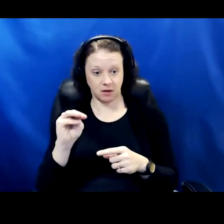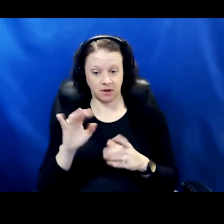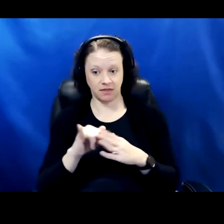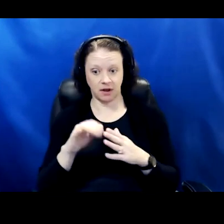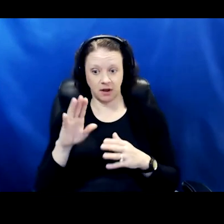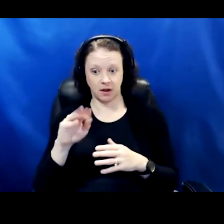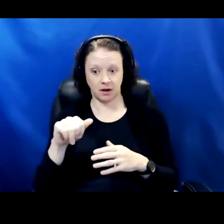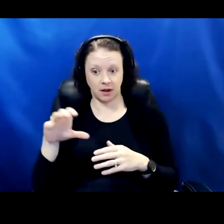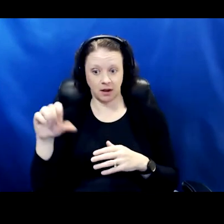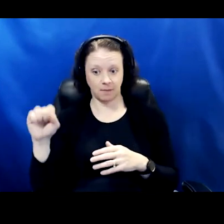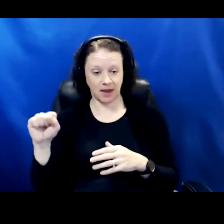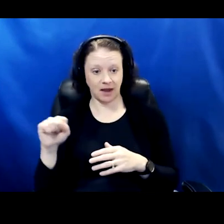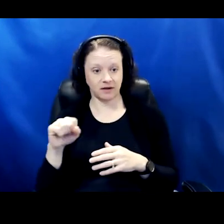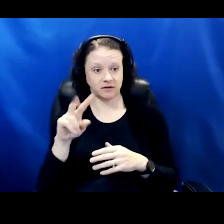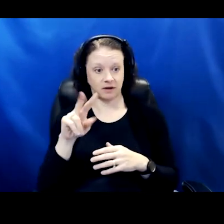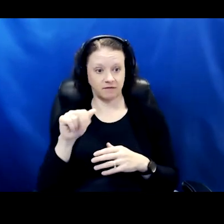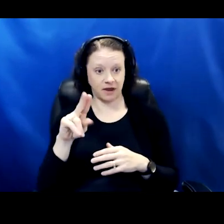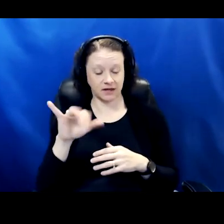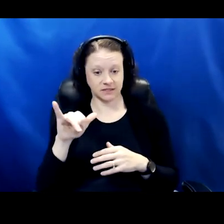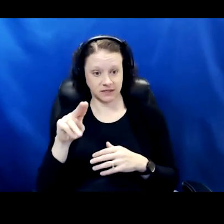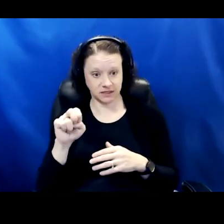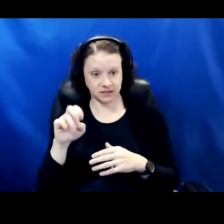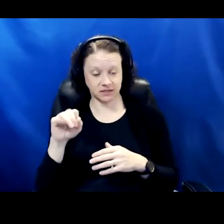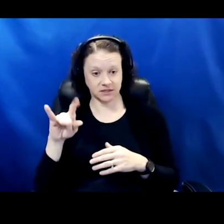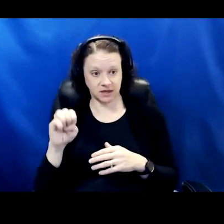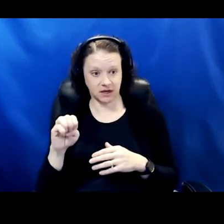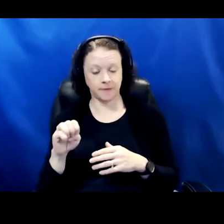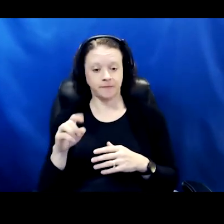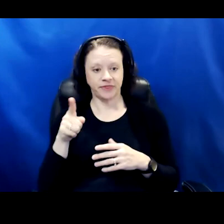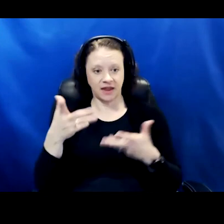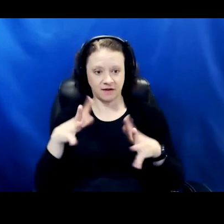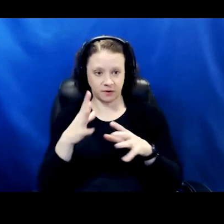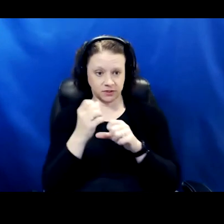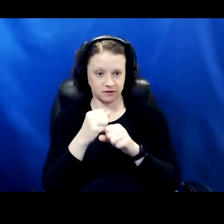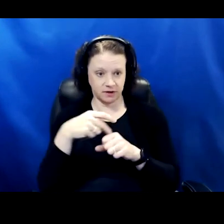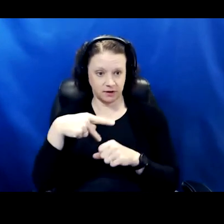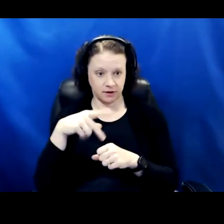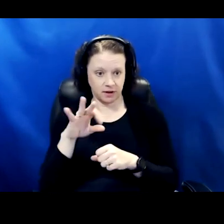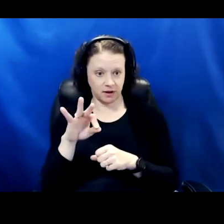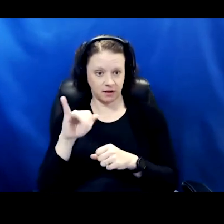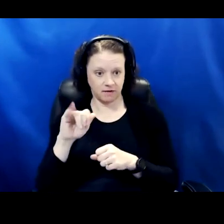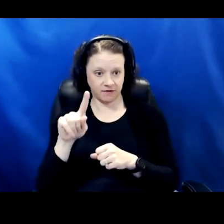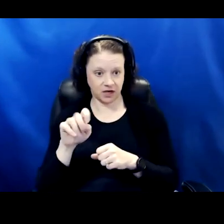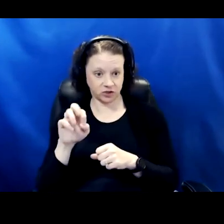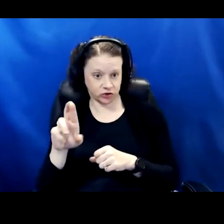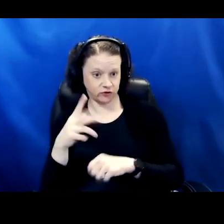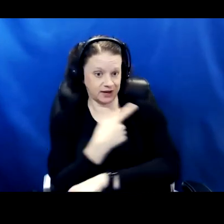they have been receiving the Pfizer vaccine. So, you know, if you know someone that's gone to a site, you can ask them, but I don't know